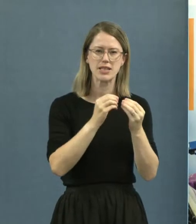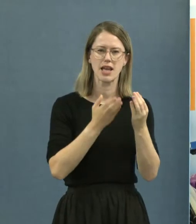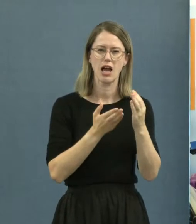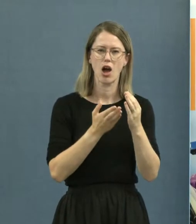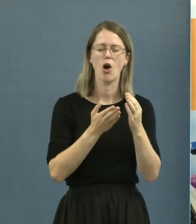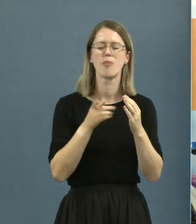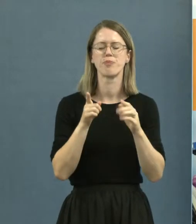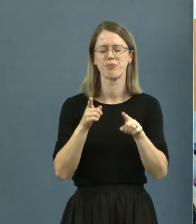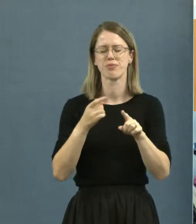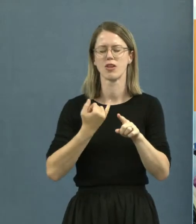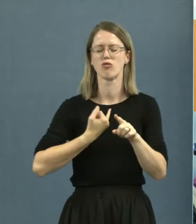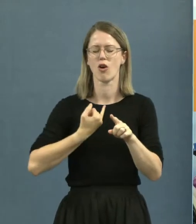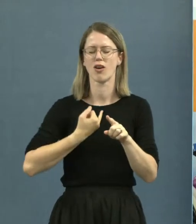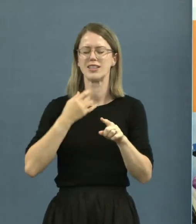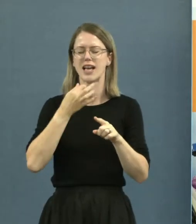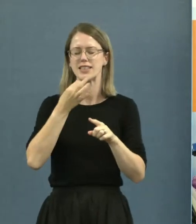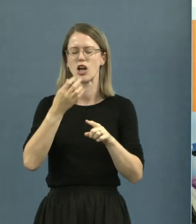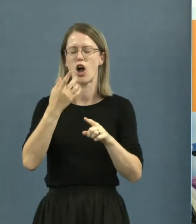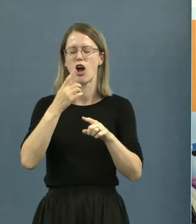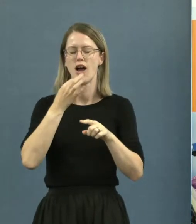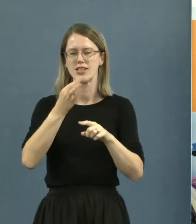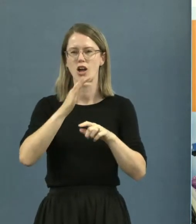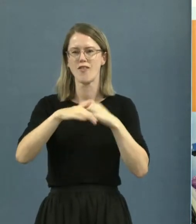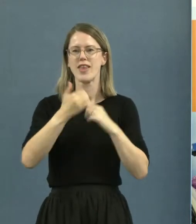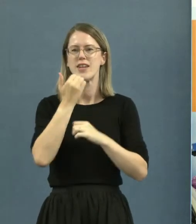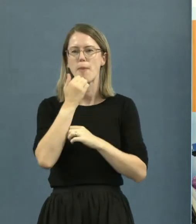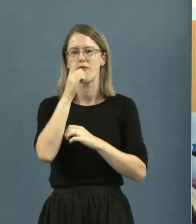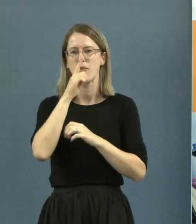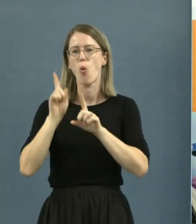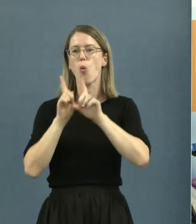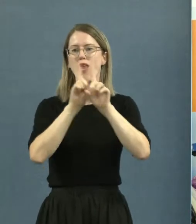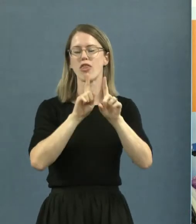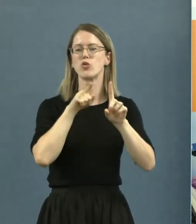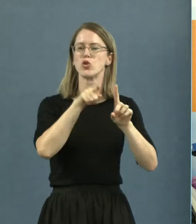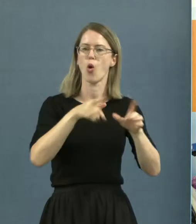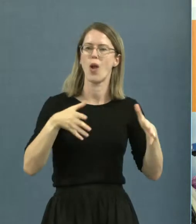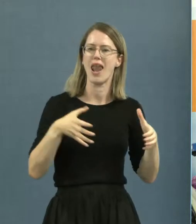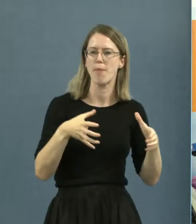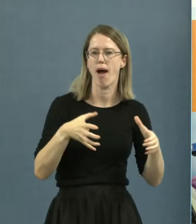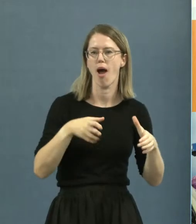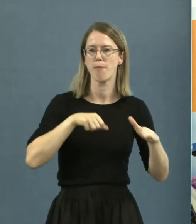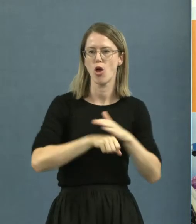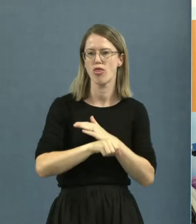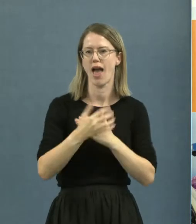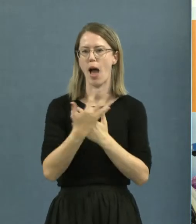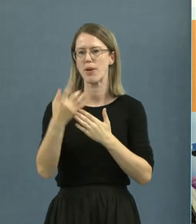than one. Is that different